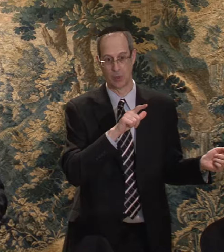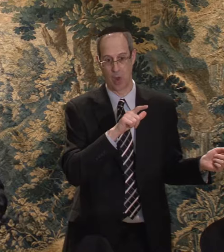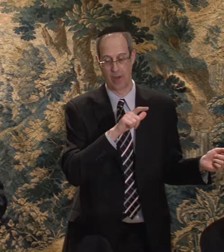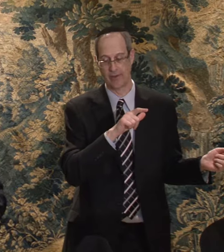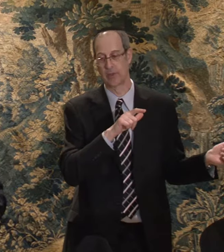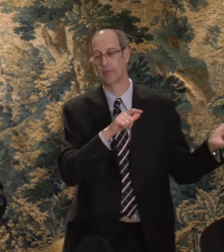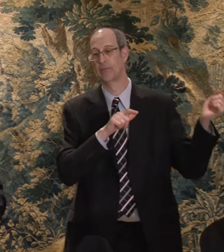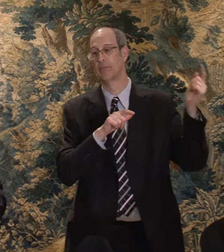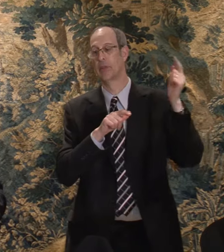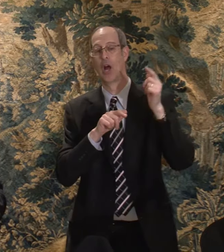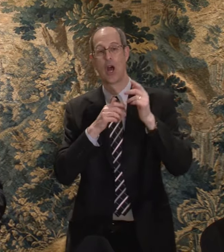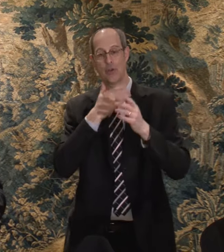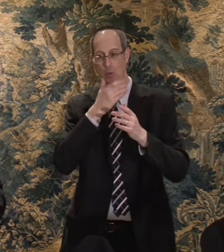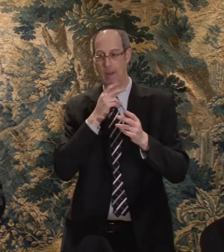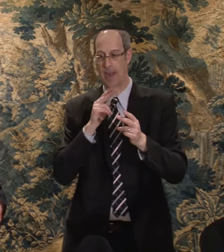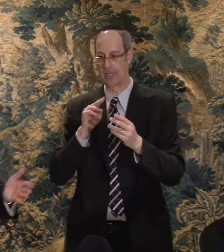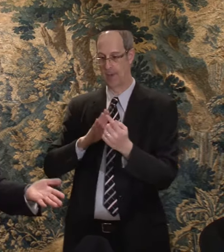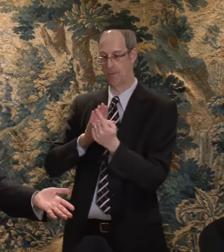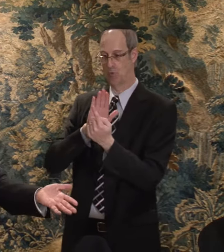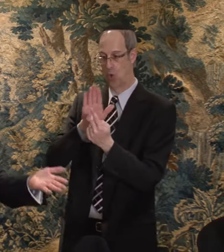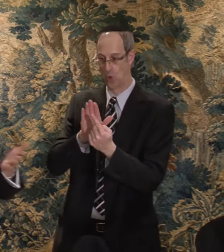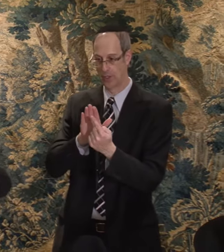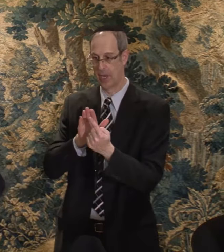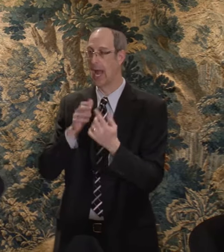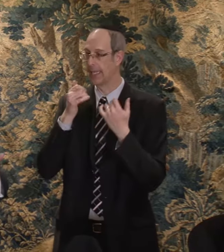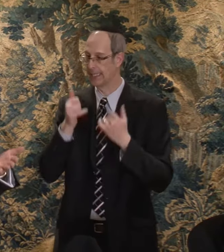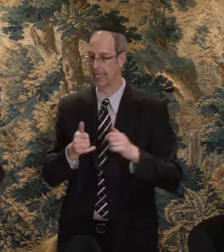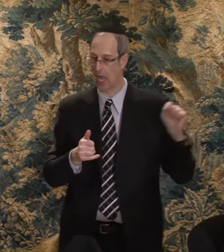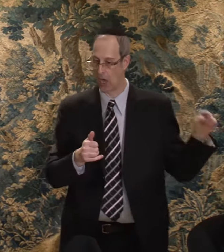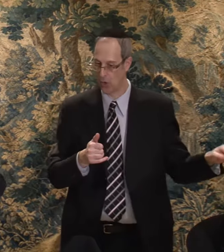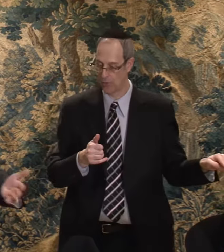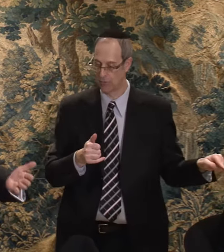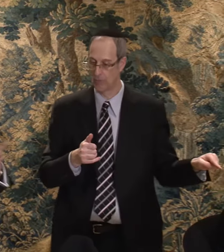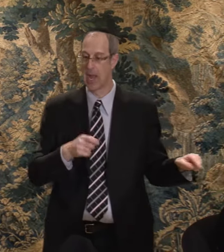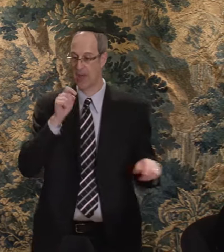to Robert Kelley as I said okay now the Rob this shabbos will walk you over to